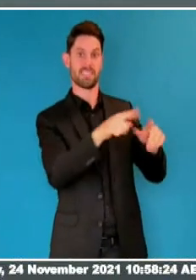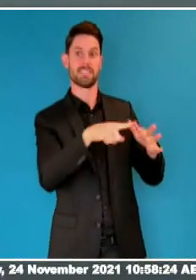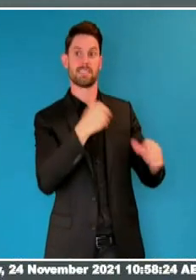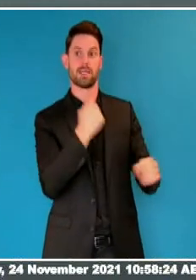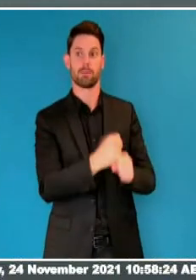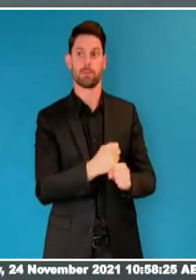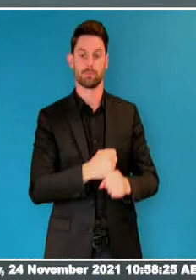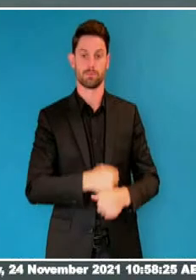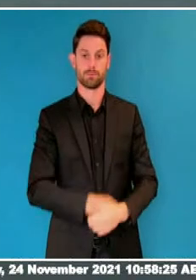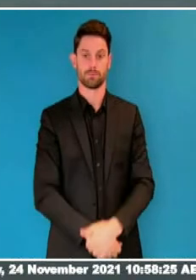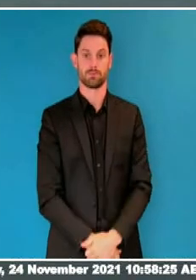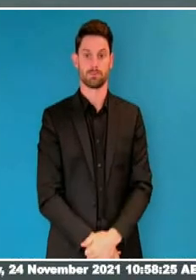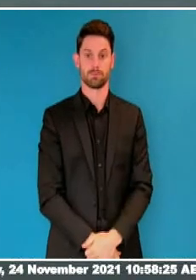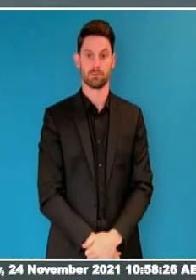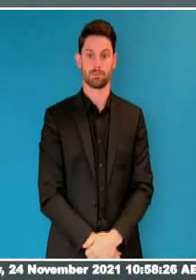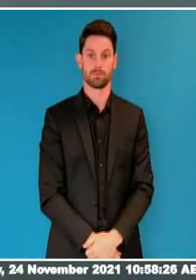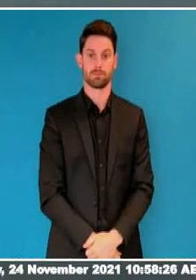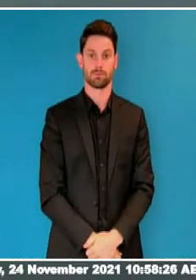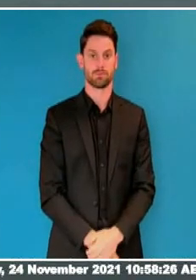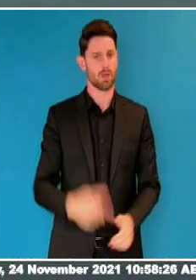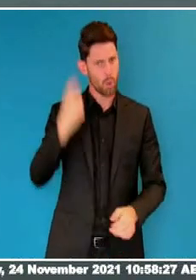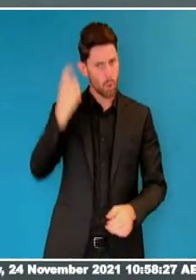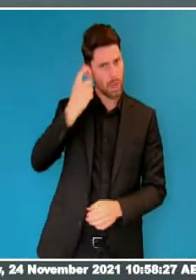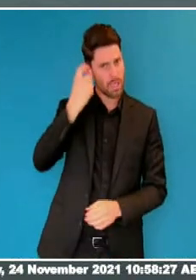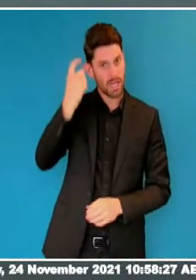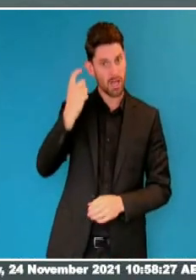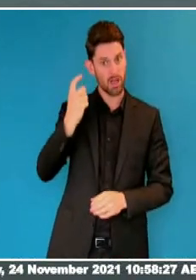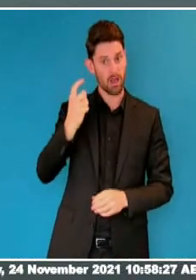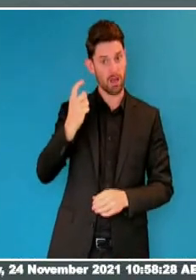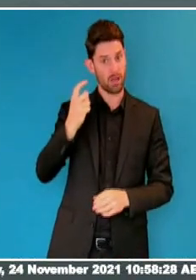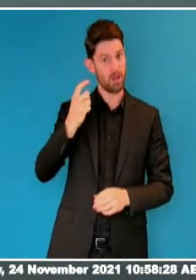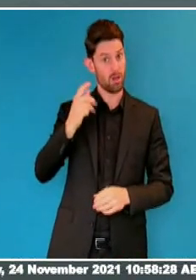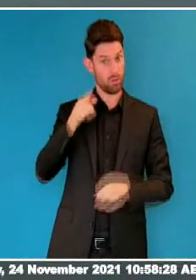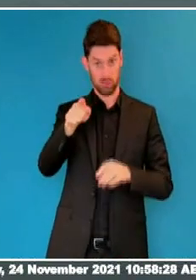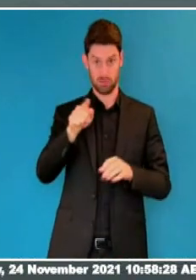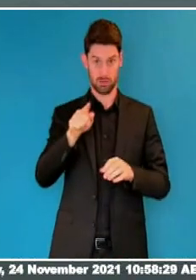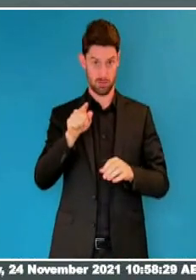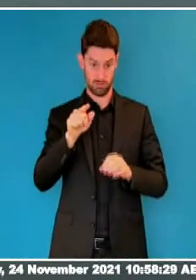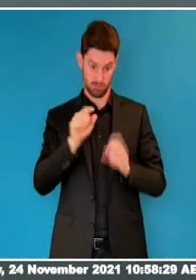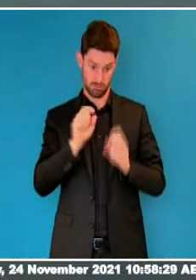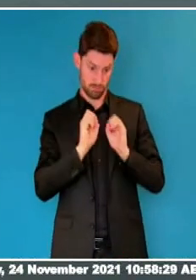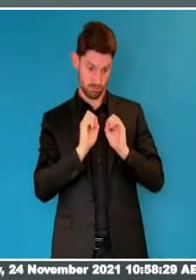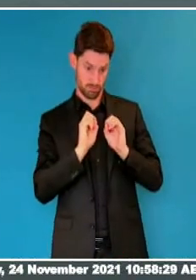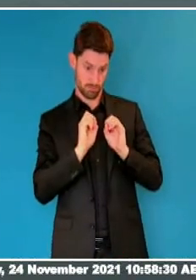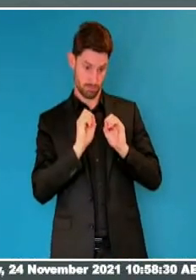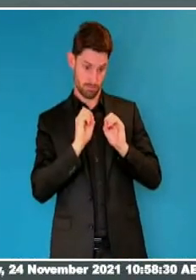What inquiries did you make for the purpose of giving the answer to say that